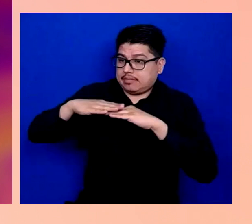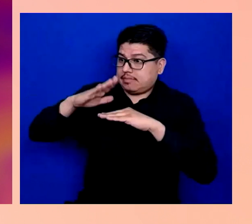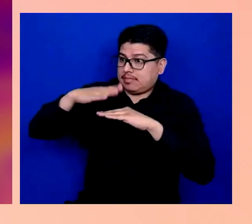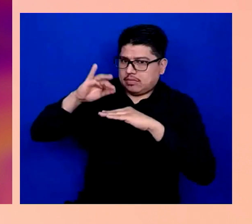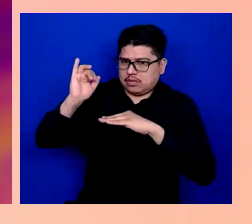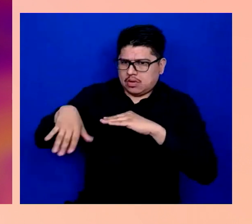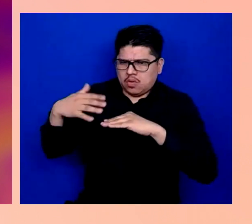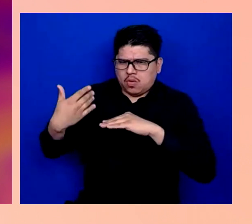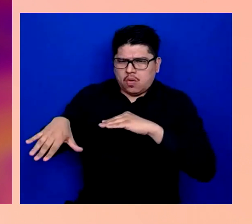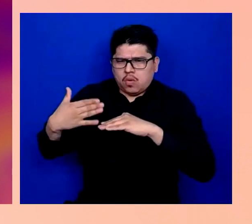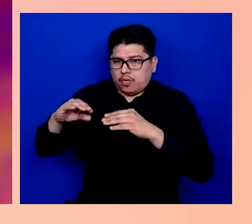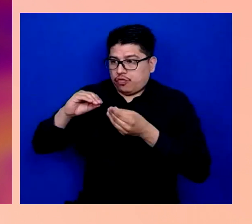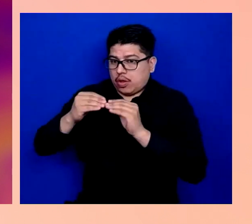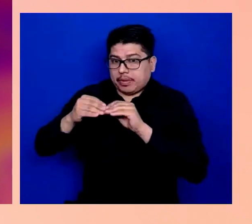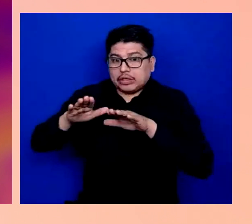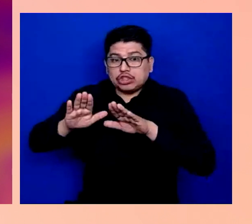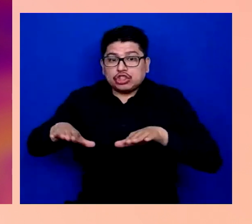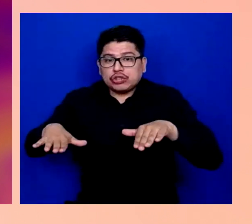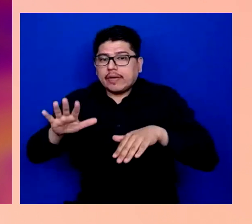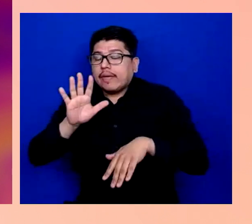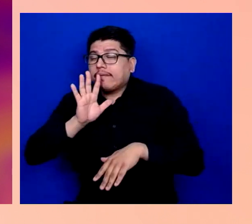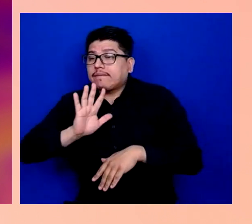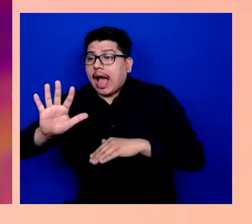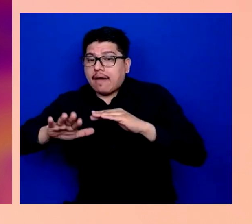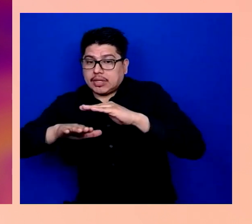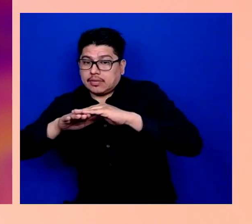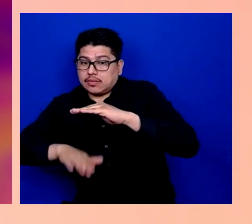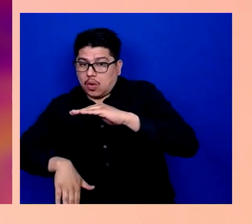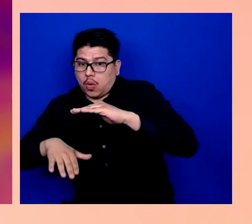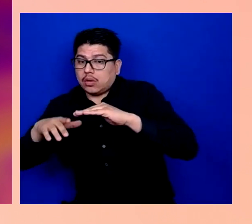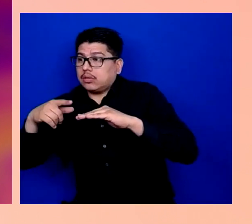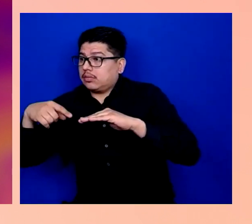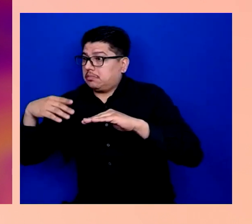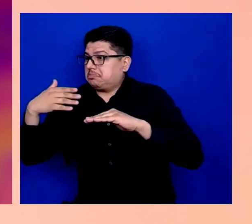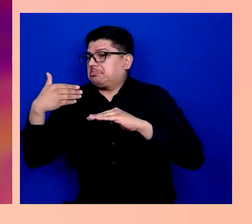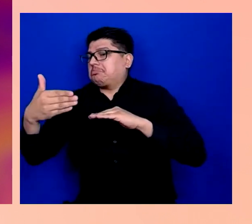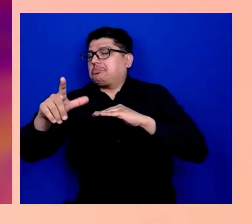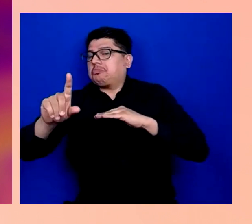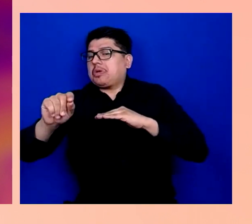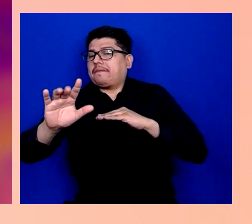By 2050, India will be our youngest country. What does that mean?